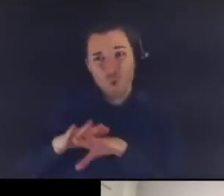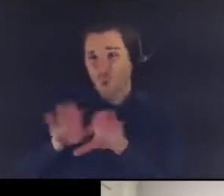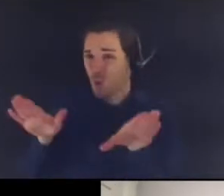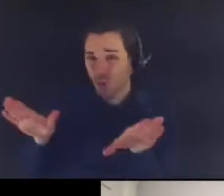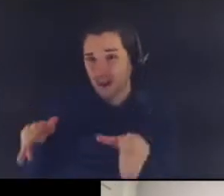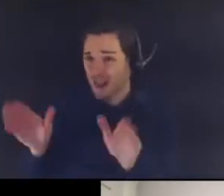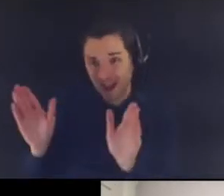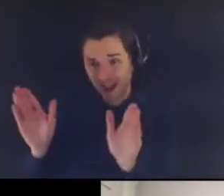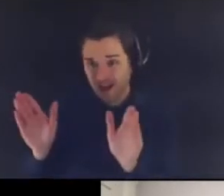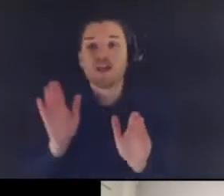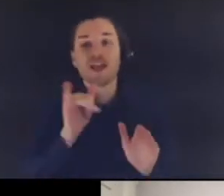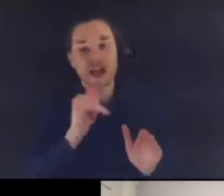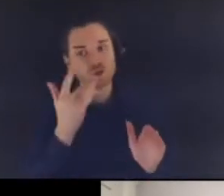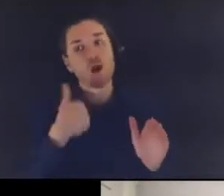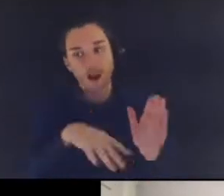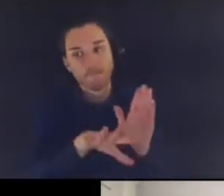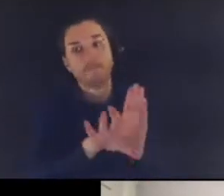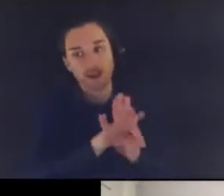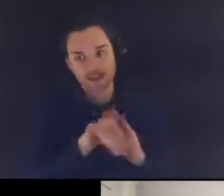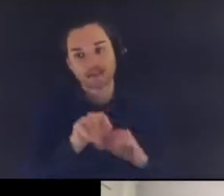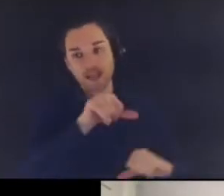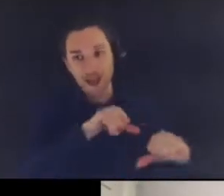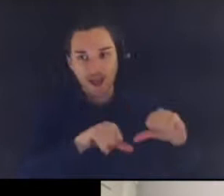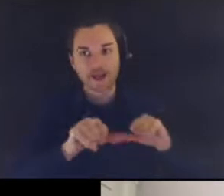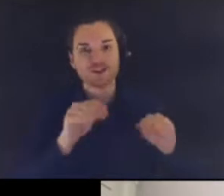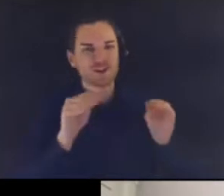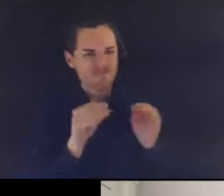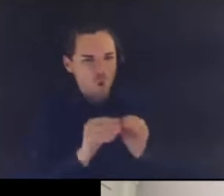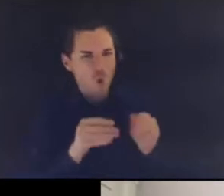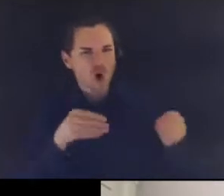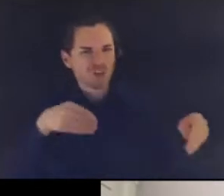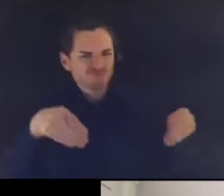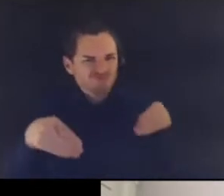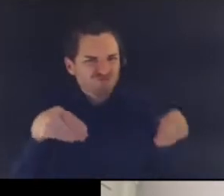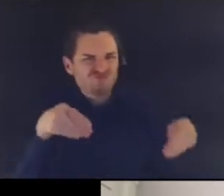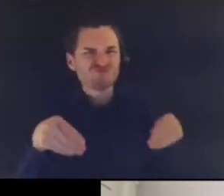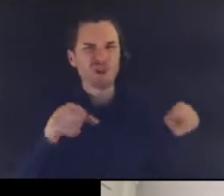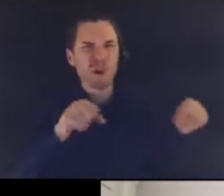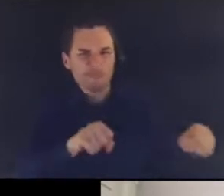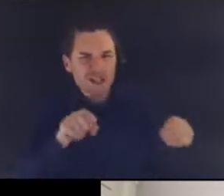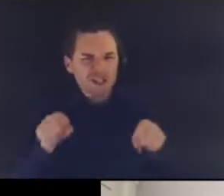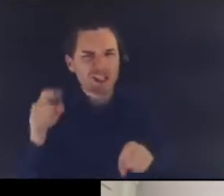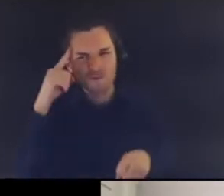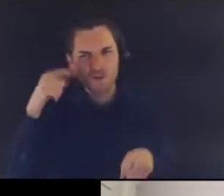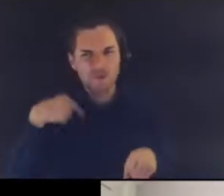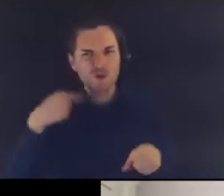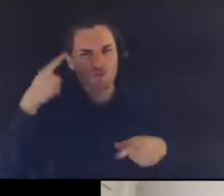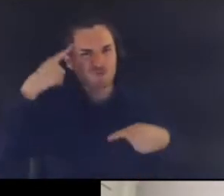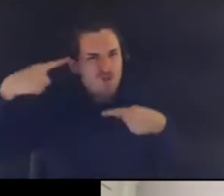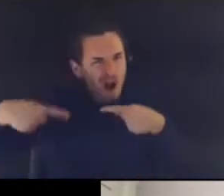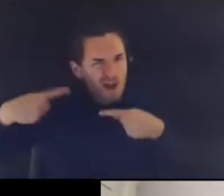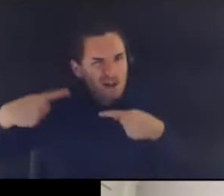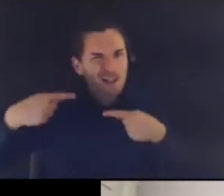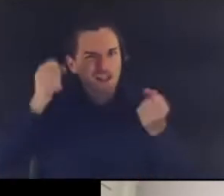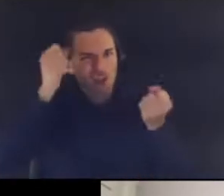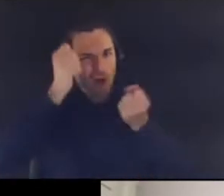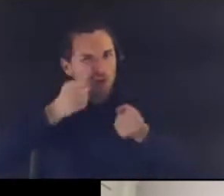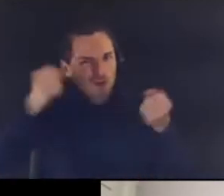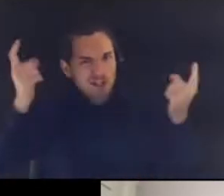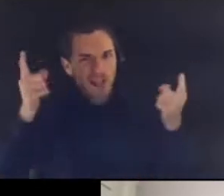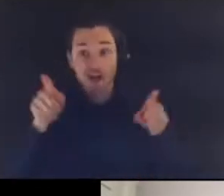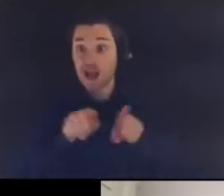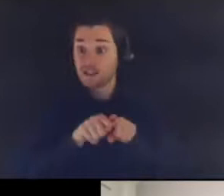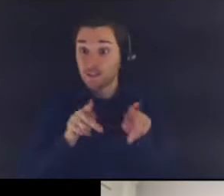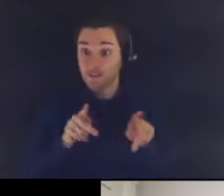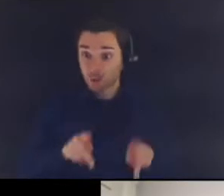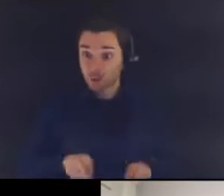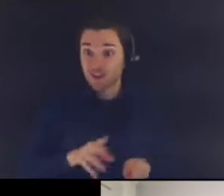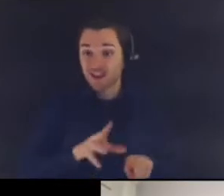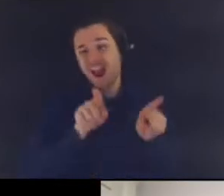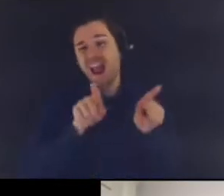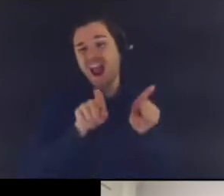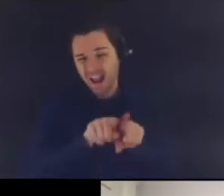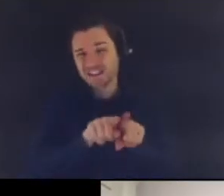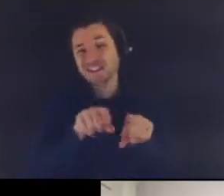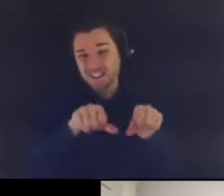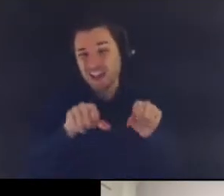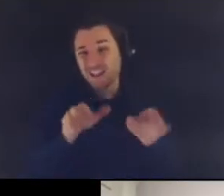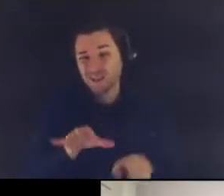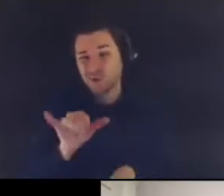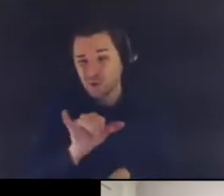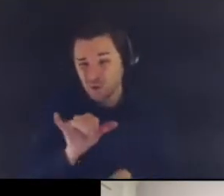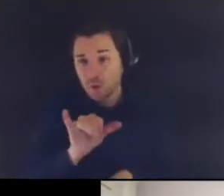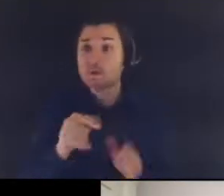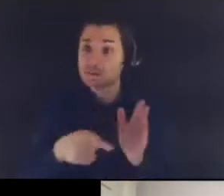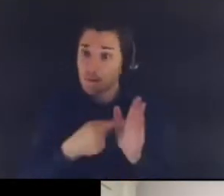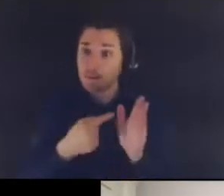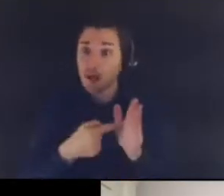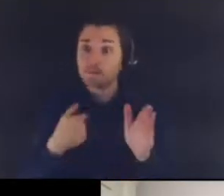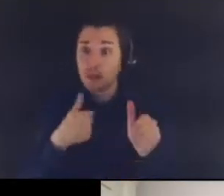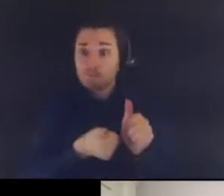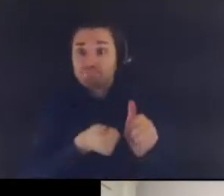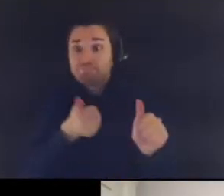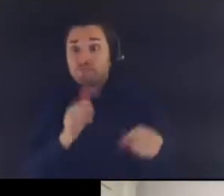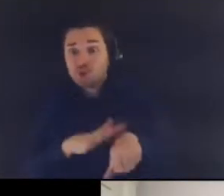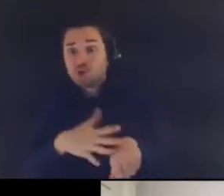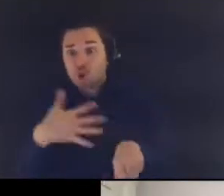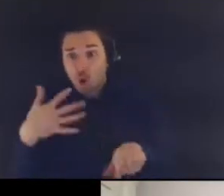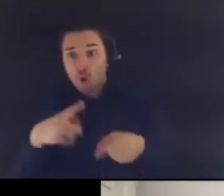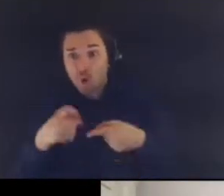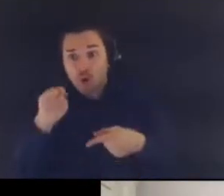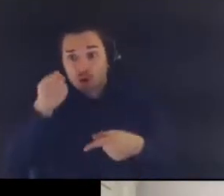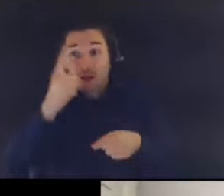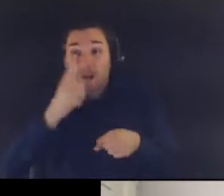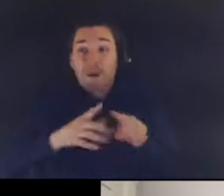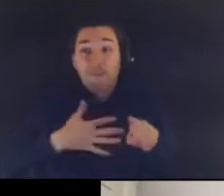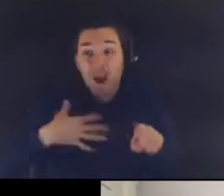is more ability to process and understand things and I have a boss who understands that.